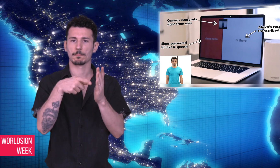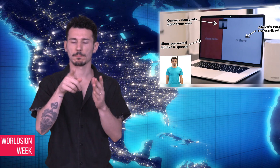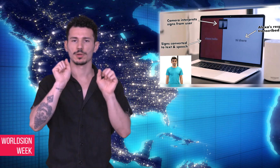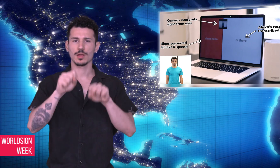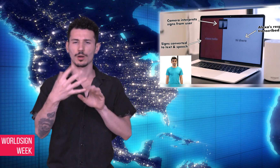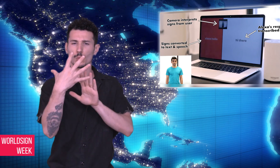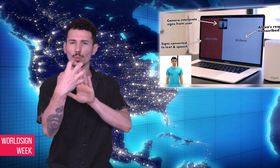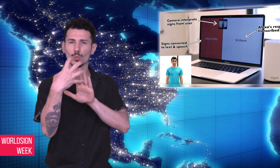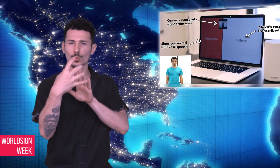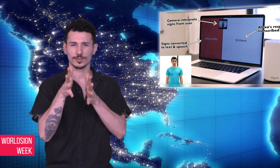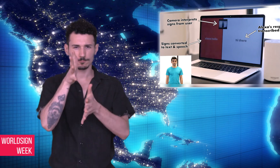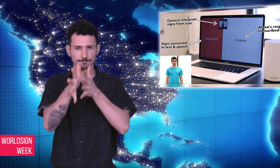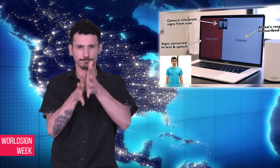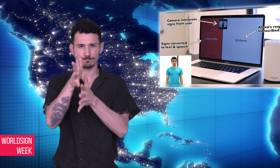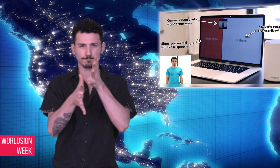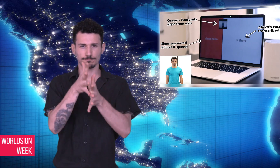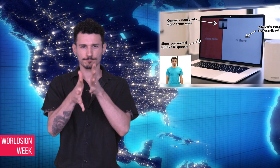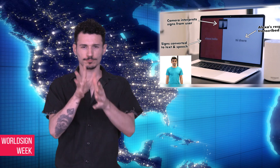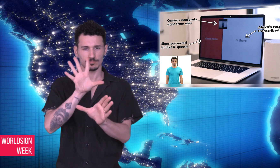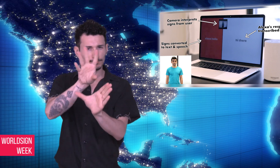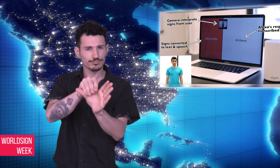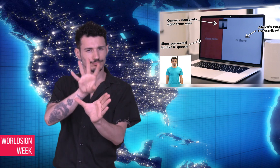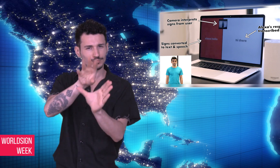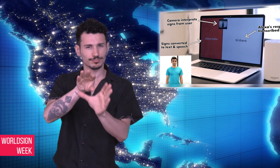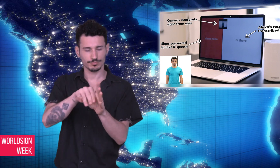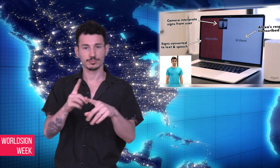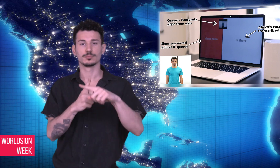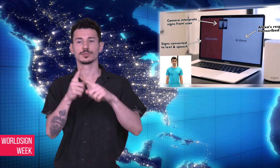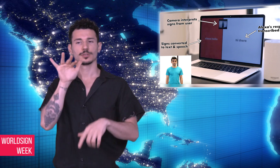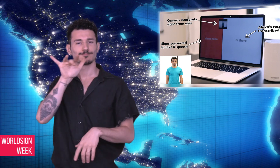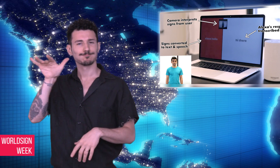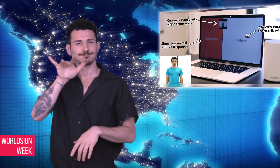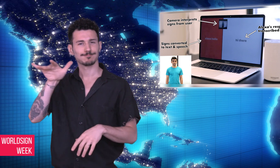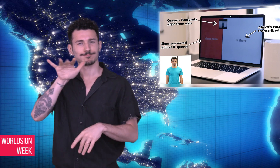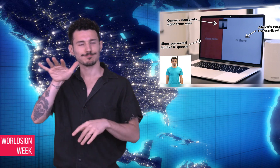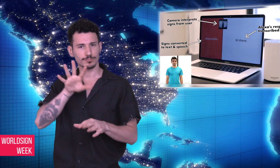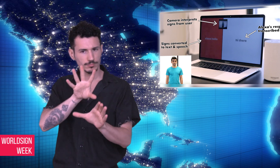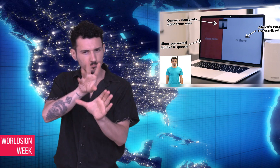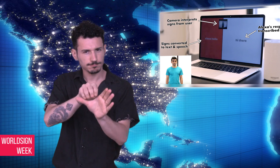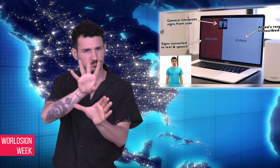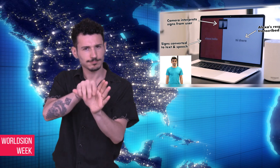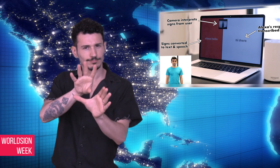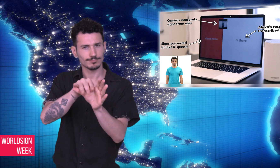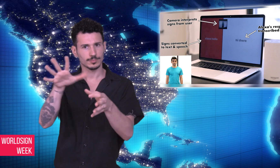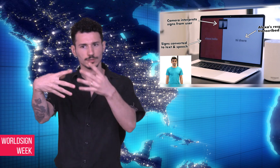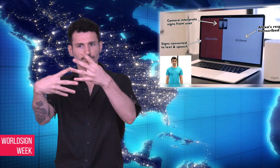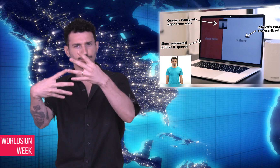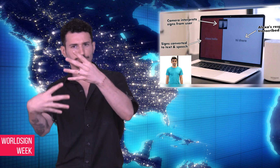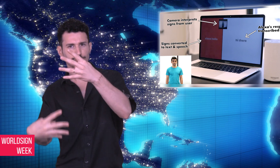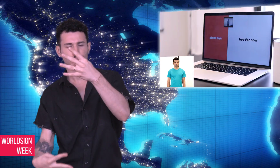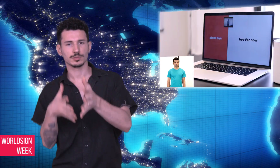words using an artificial intelligence program to build a database of signs.